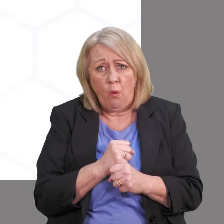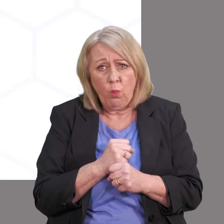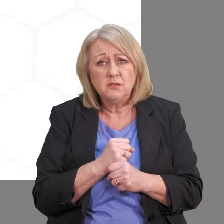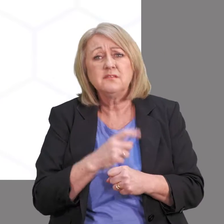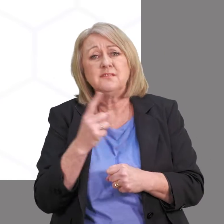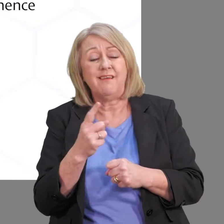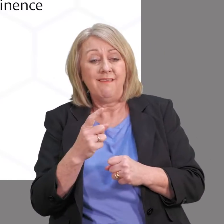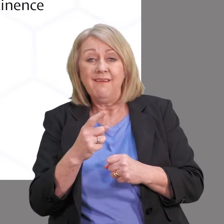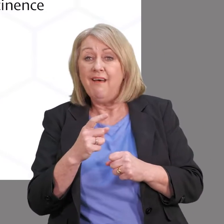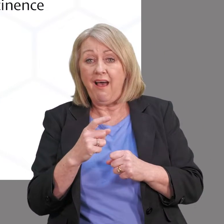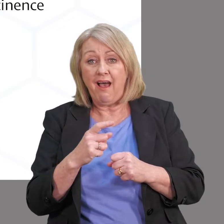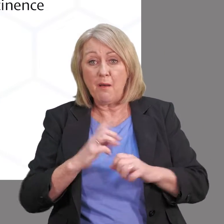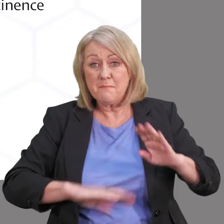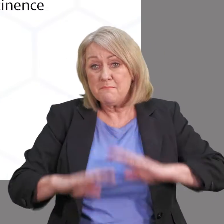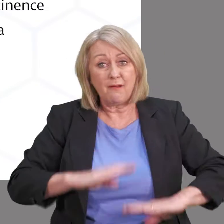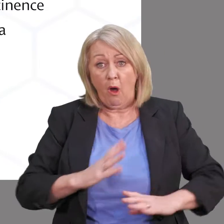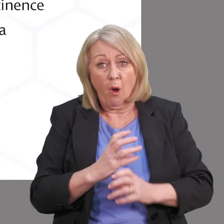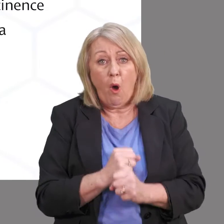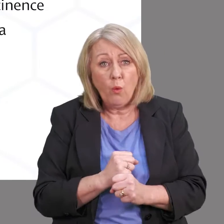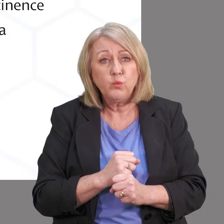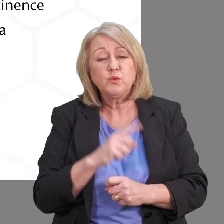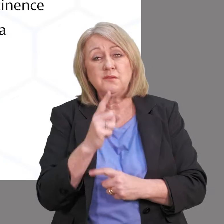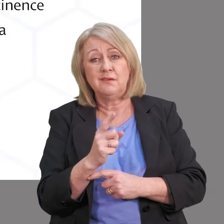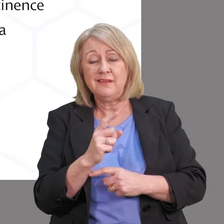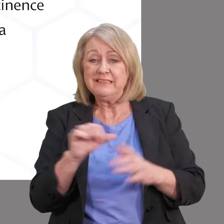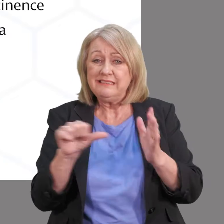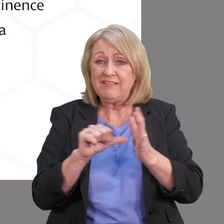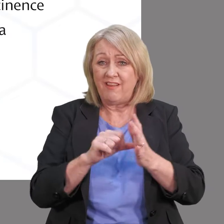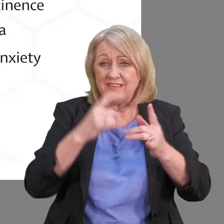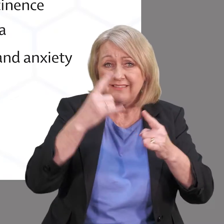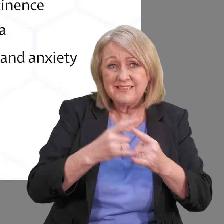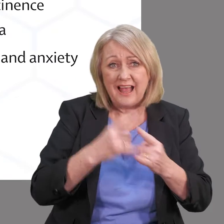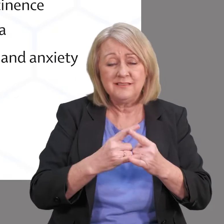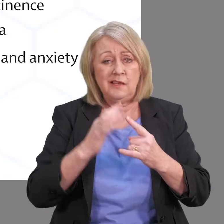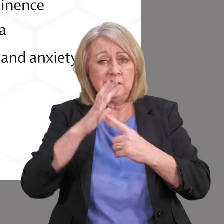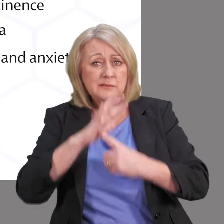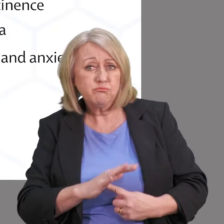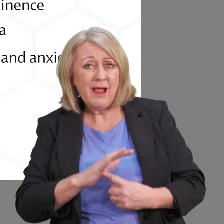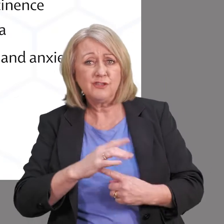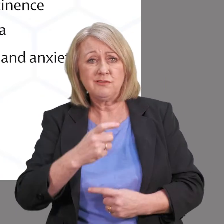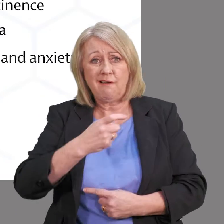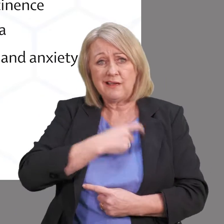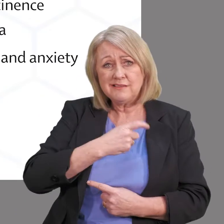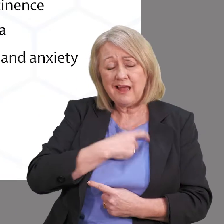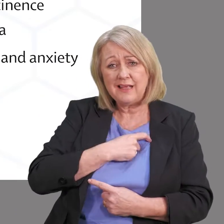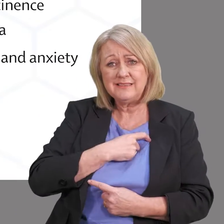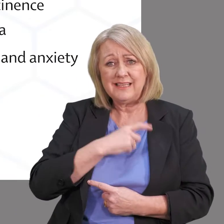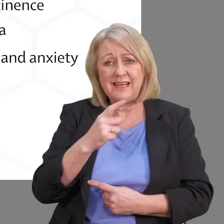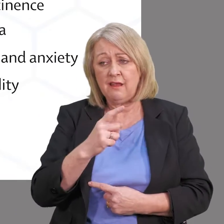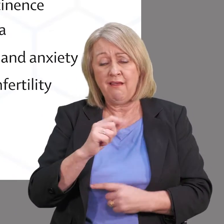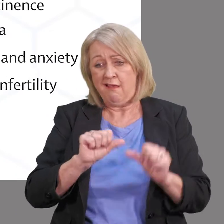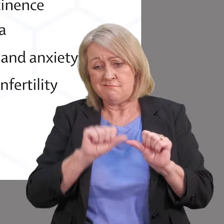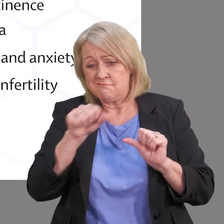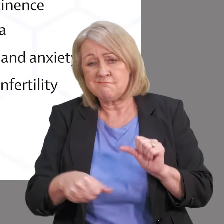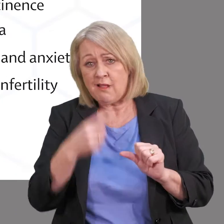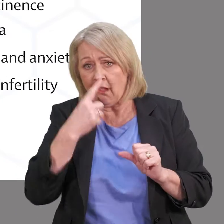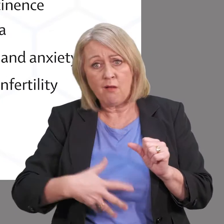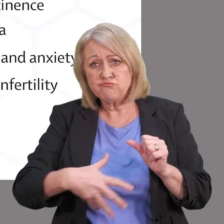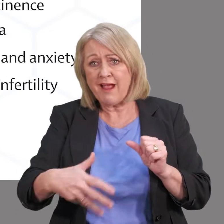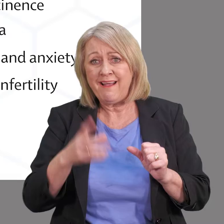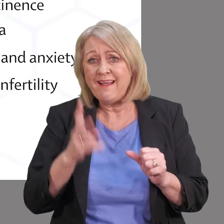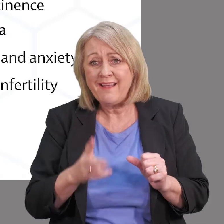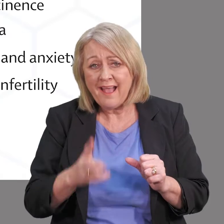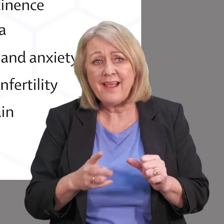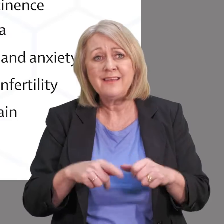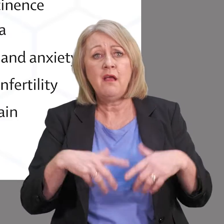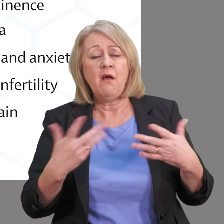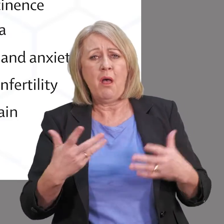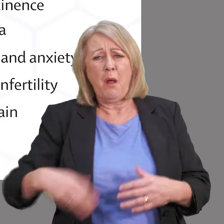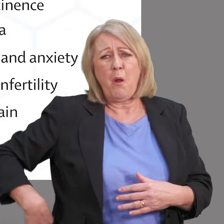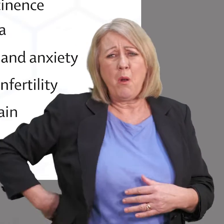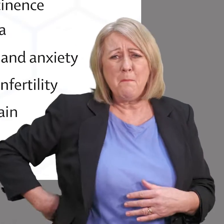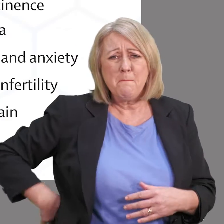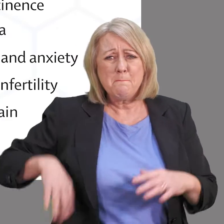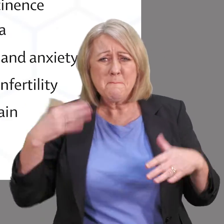anal incontinence, dyspareunia, depression, anxiety. Others are secondary infertility, low